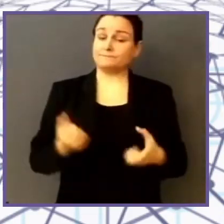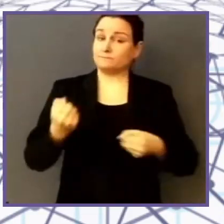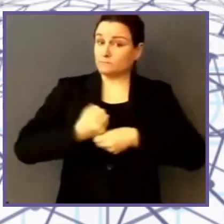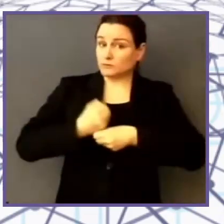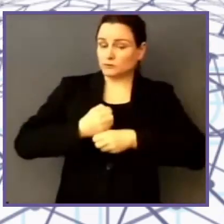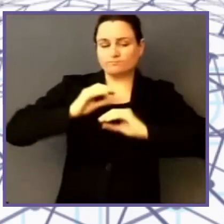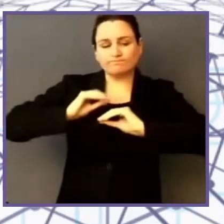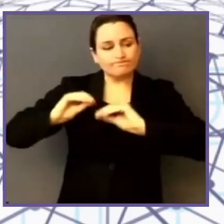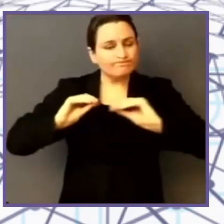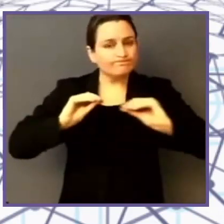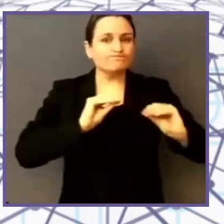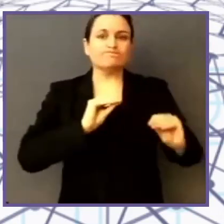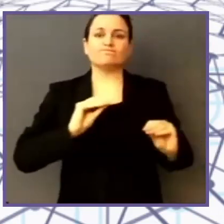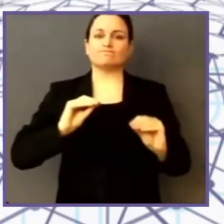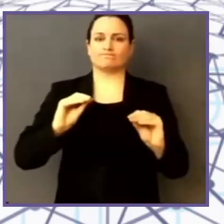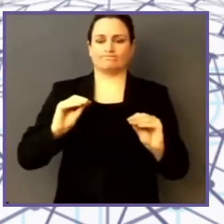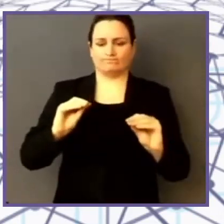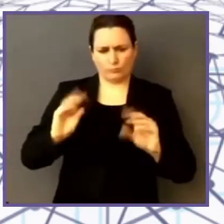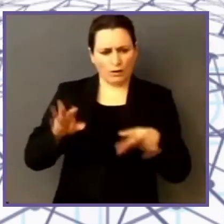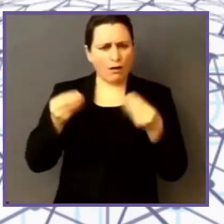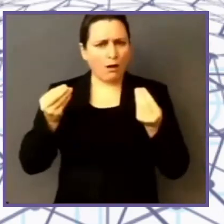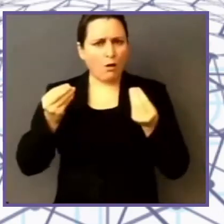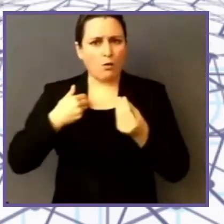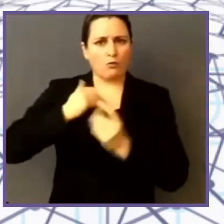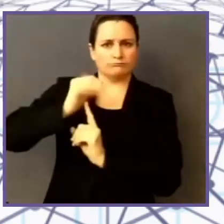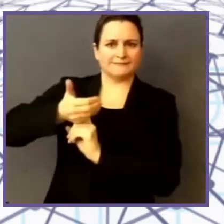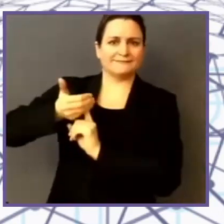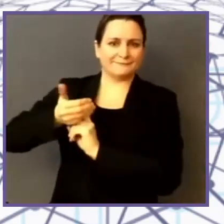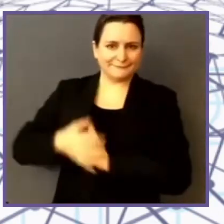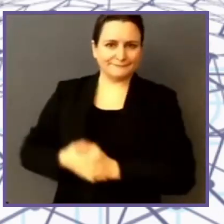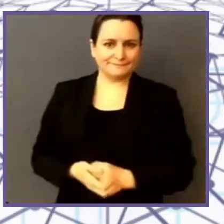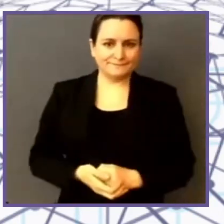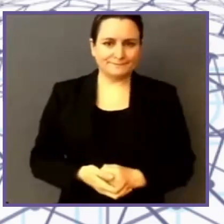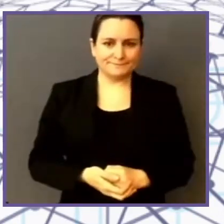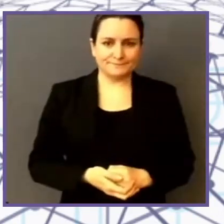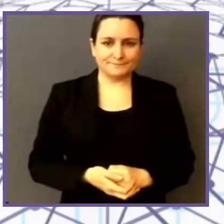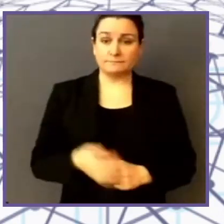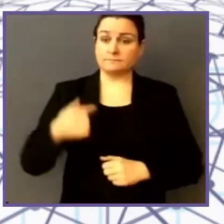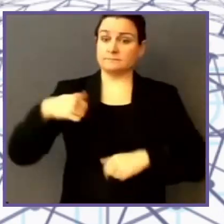She's a recipient of the Chevening Rykov fellowship for leadership and excellence and that is